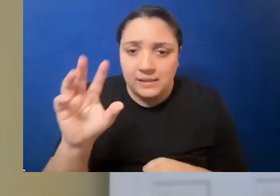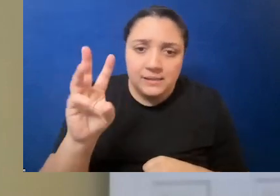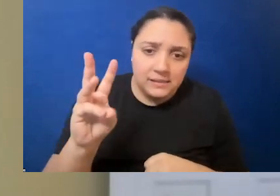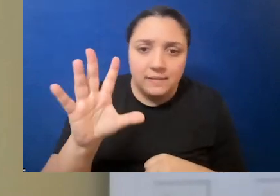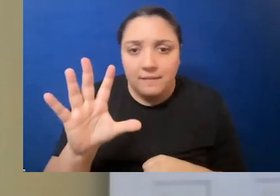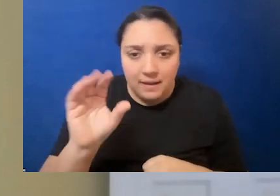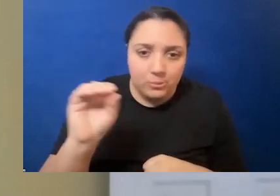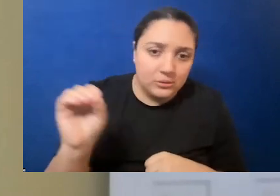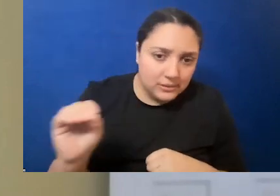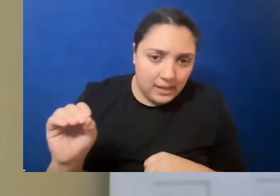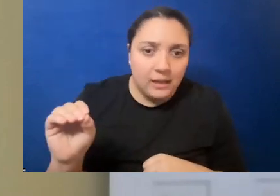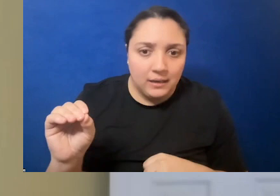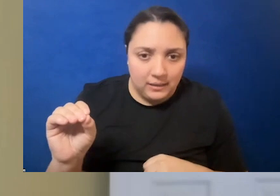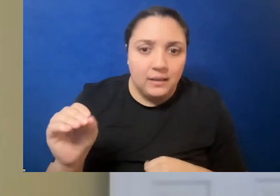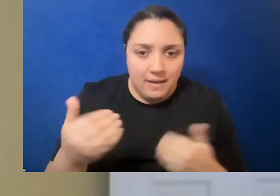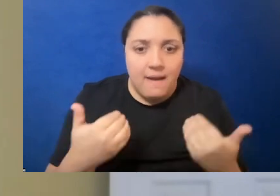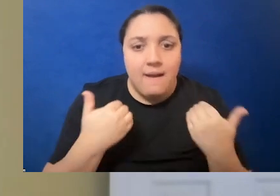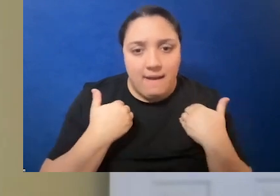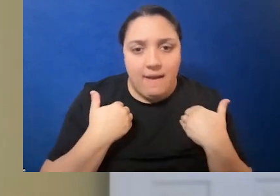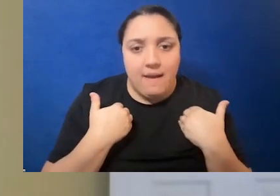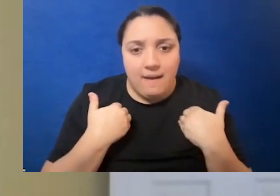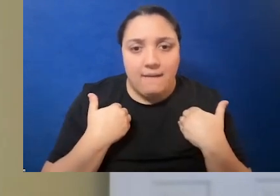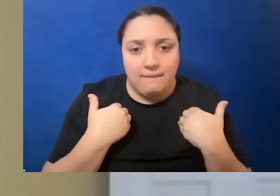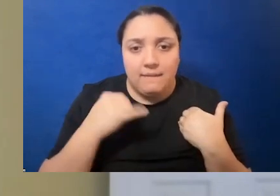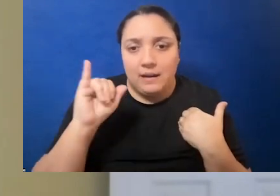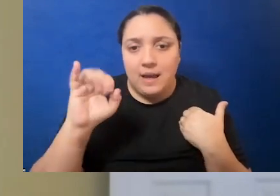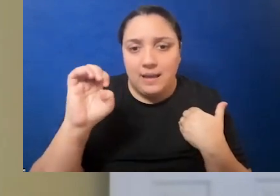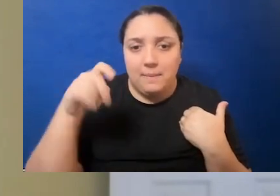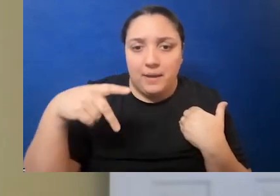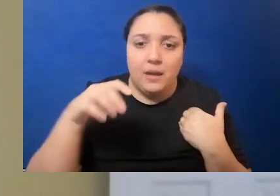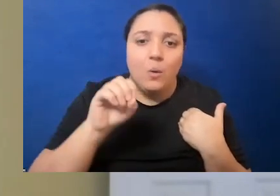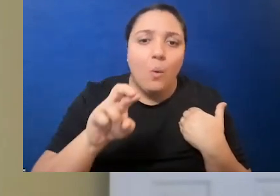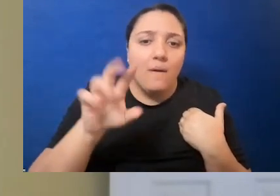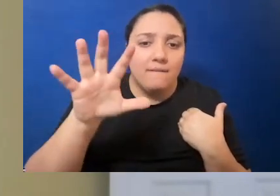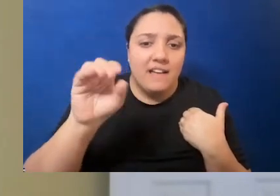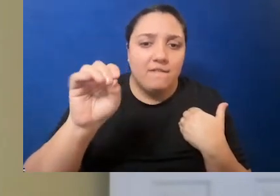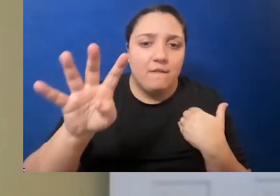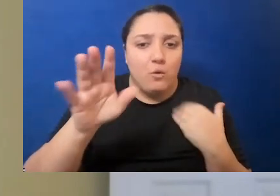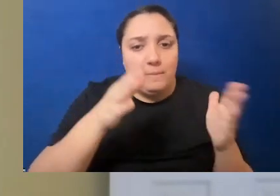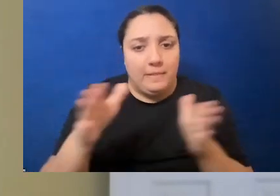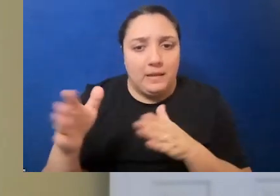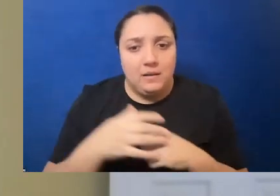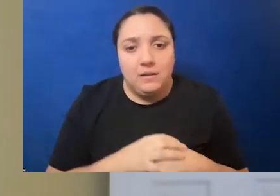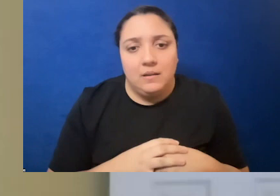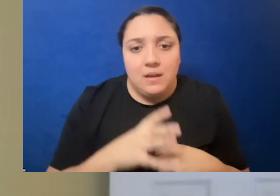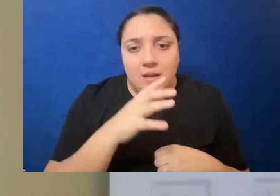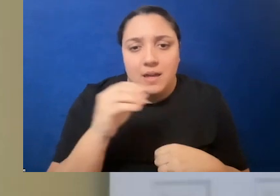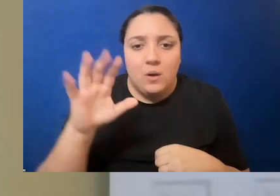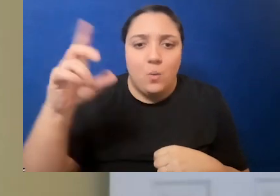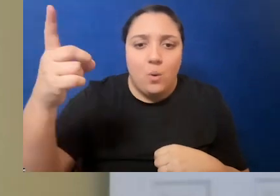IT LOOKS LIKE THE MAJORITY OF ABOUT 64%, 65% DO HAVE AN